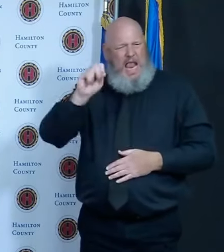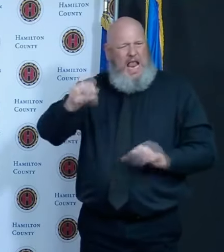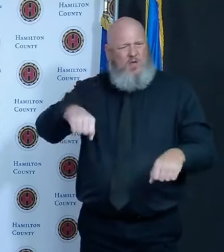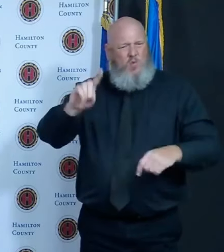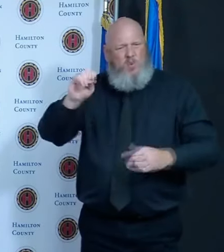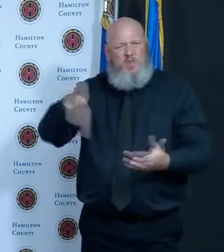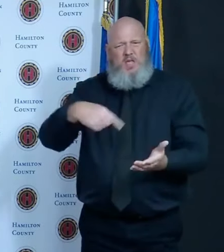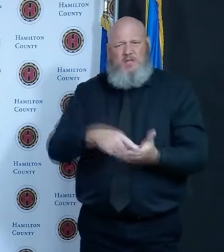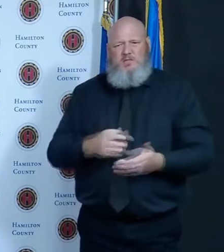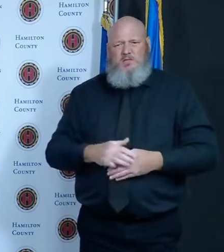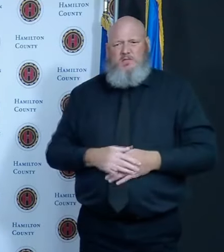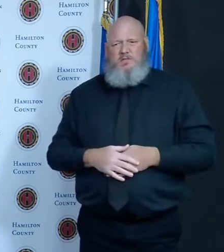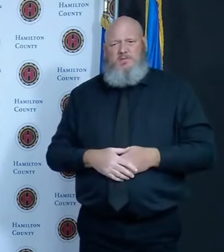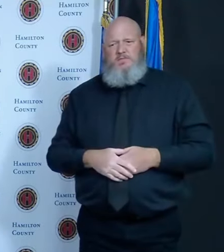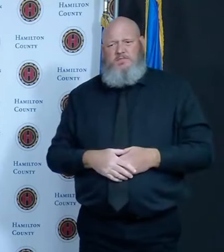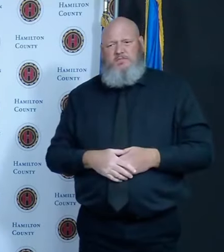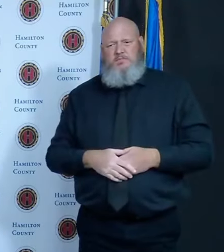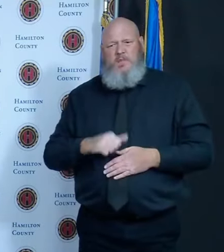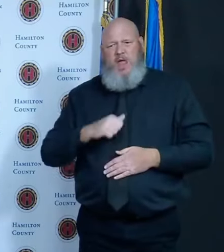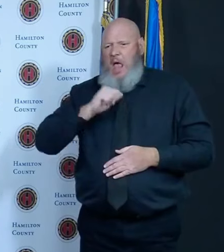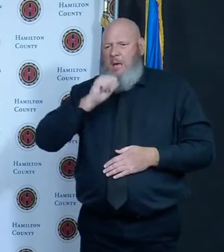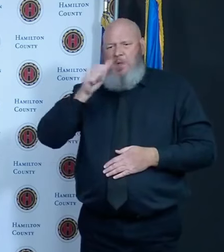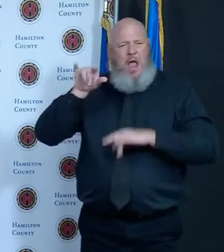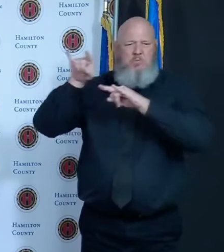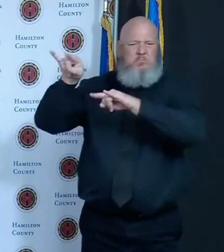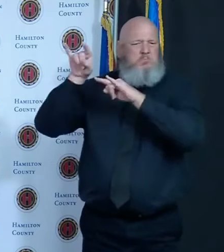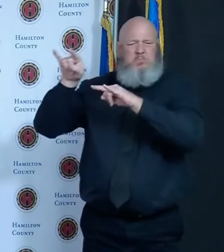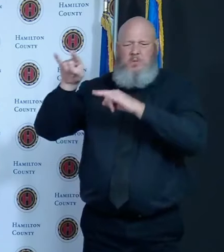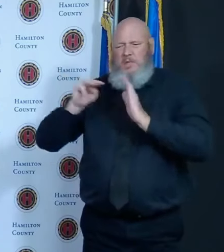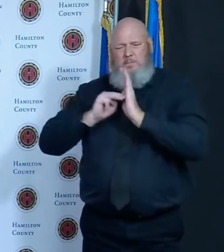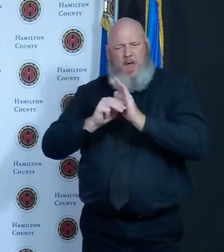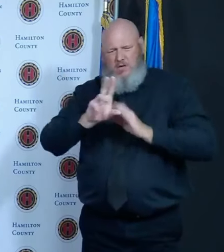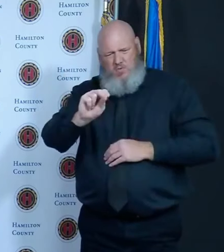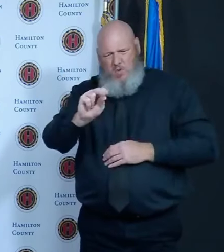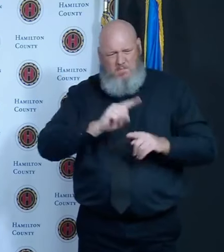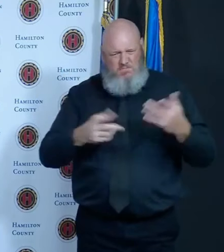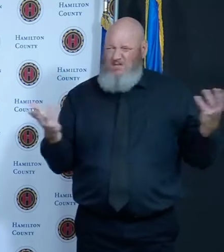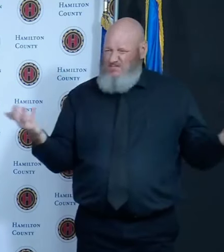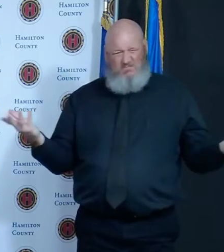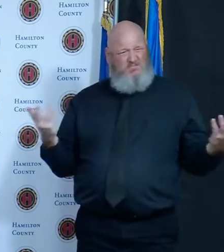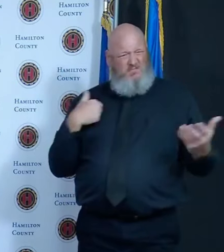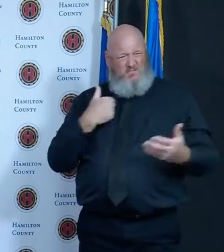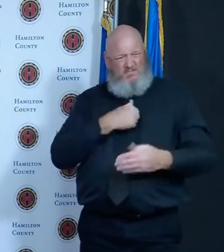and modeling showed on the front side think that'll occur sorry Eric to